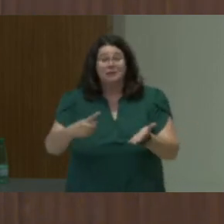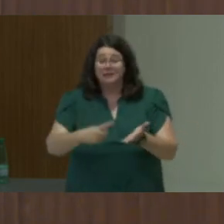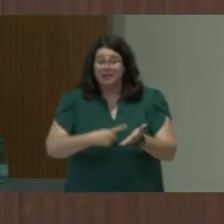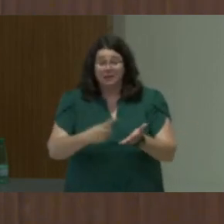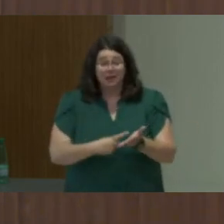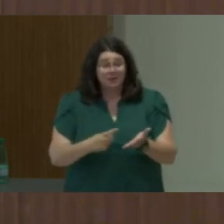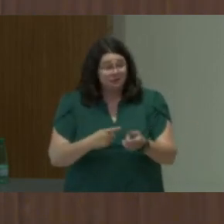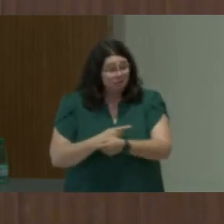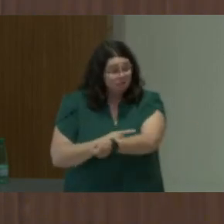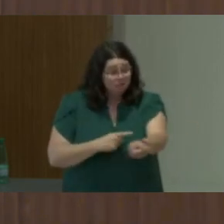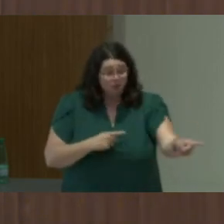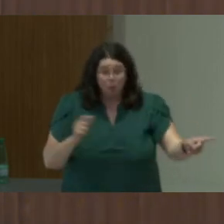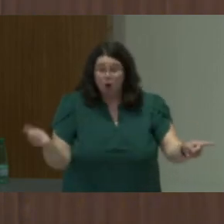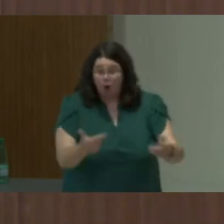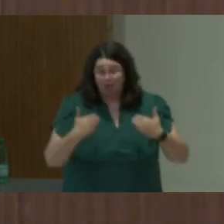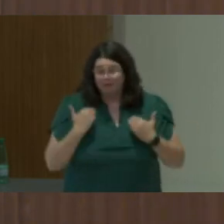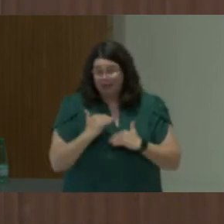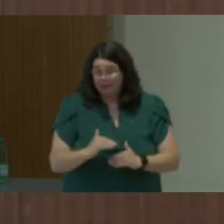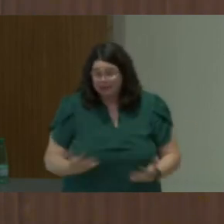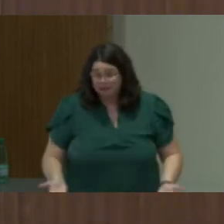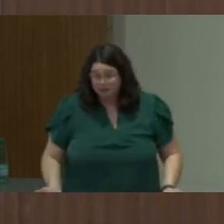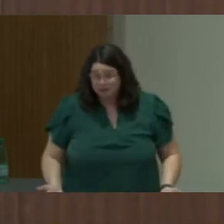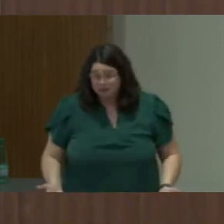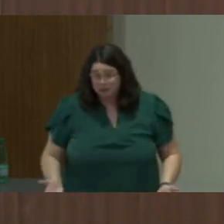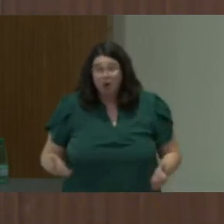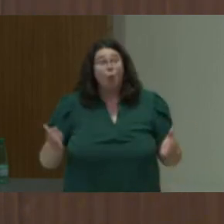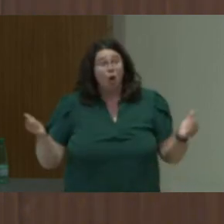limits means that they're vulnerable to exploitation and abuse,